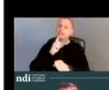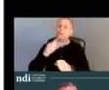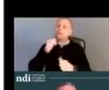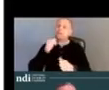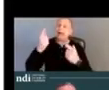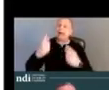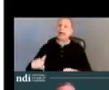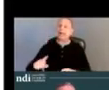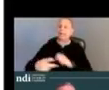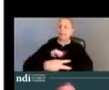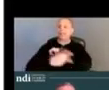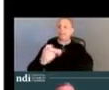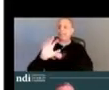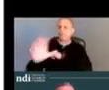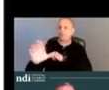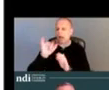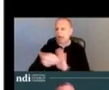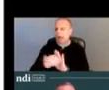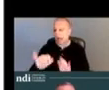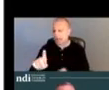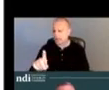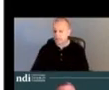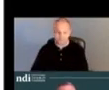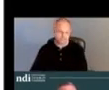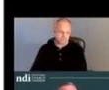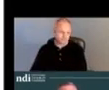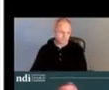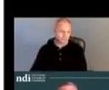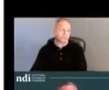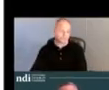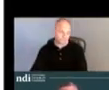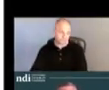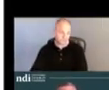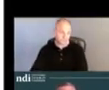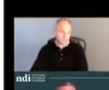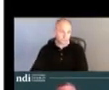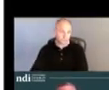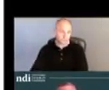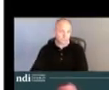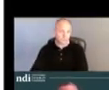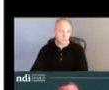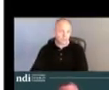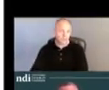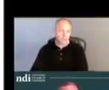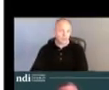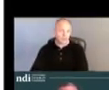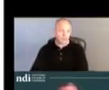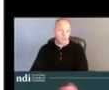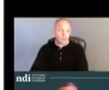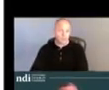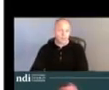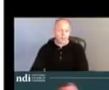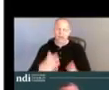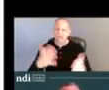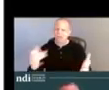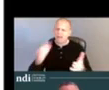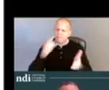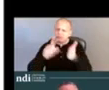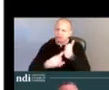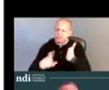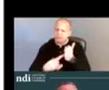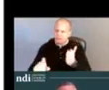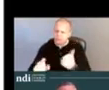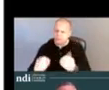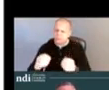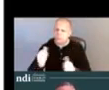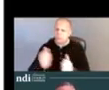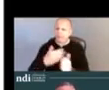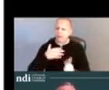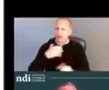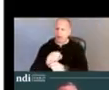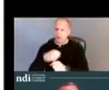Next slide. Plenty of research out there into our work as well. We've learned various benefits